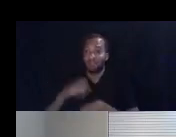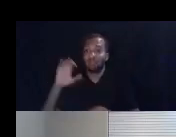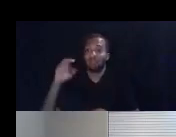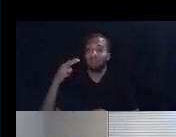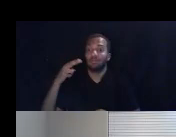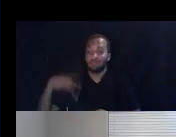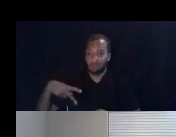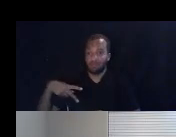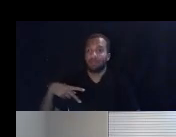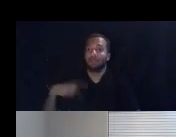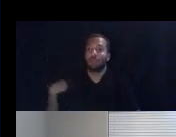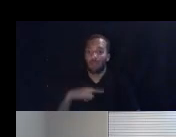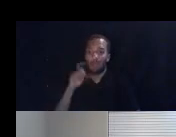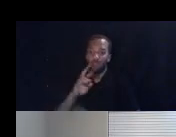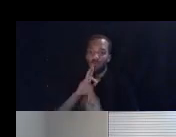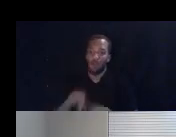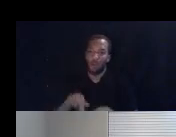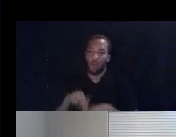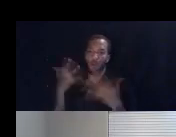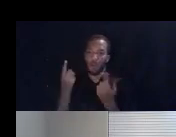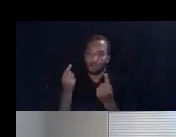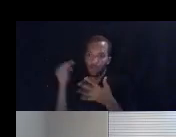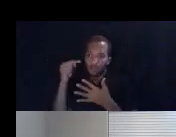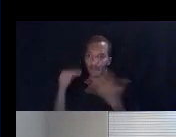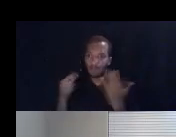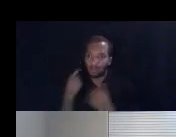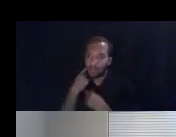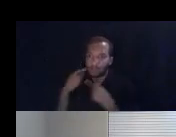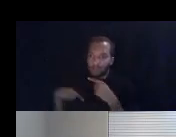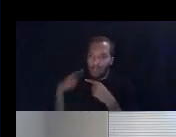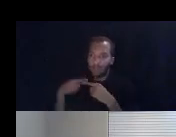we have to report on all the things that we did in that last cycle from the CHIP. So that's one way.